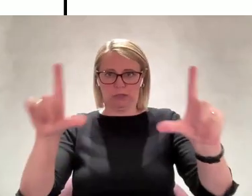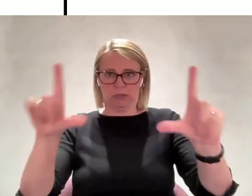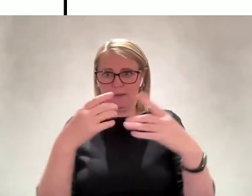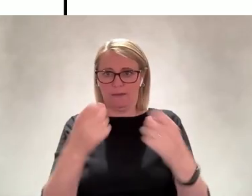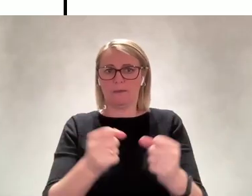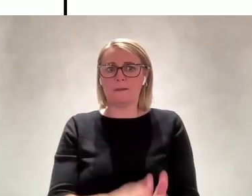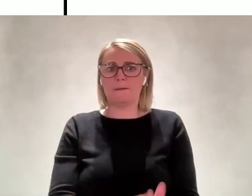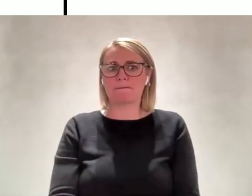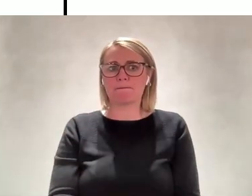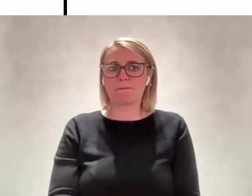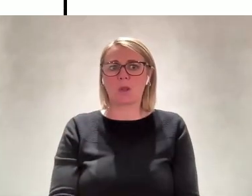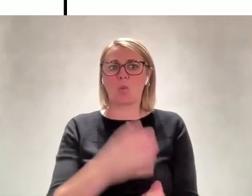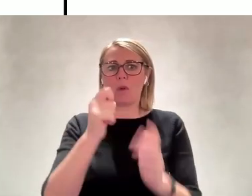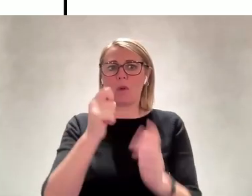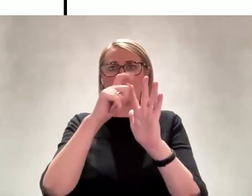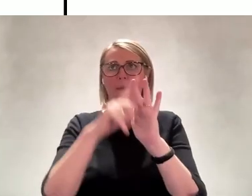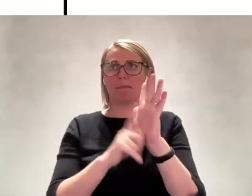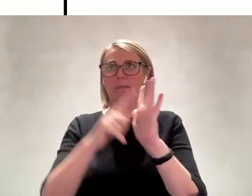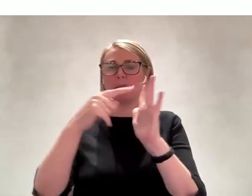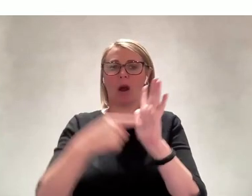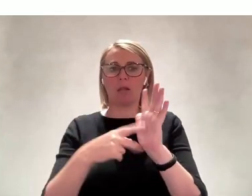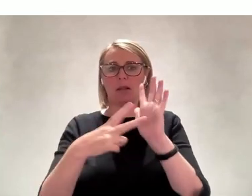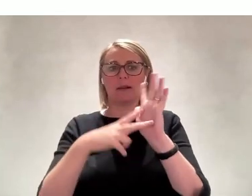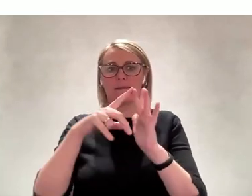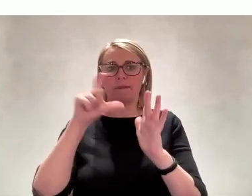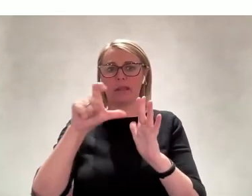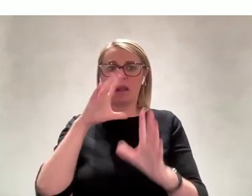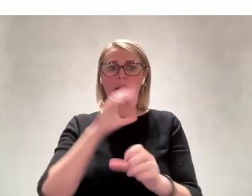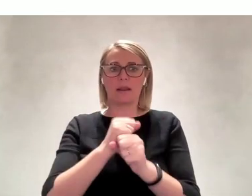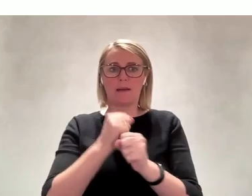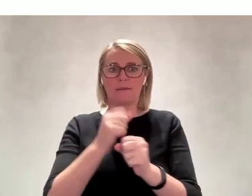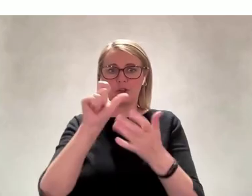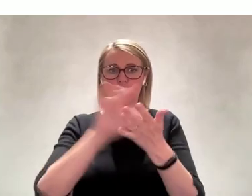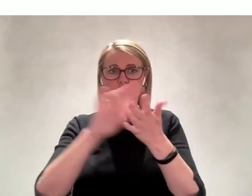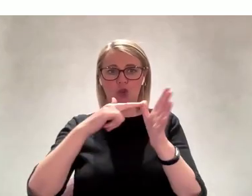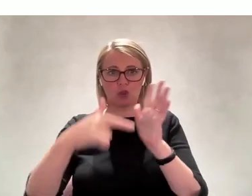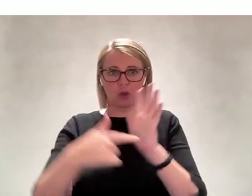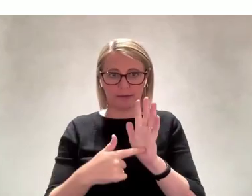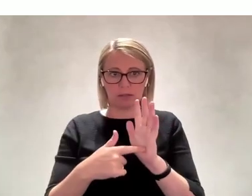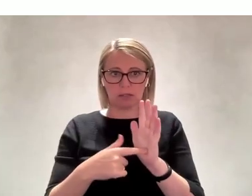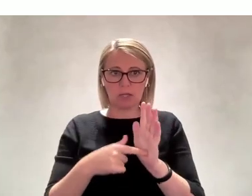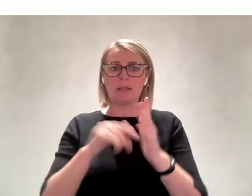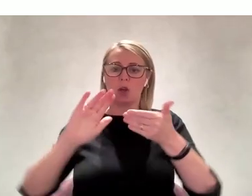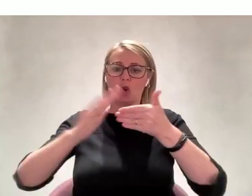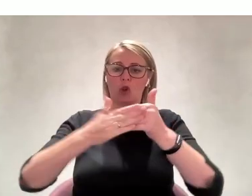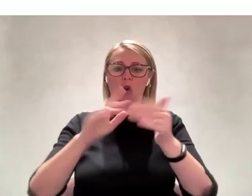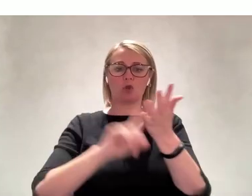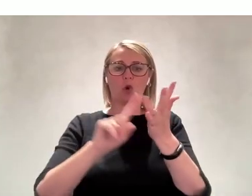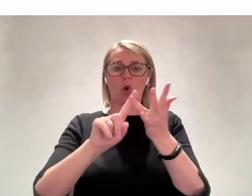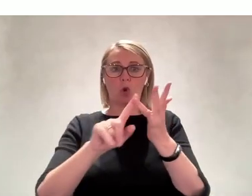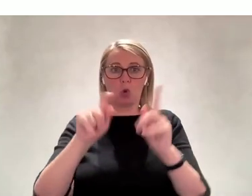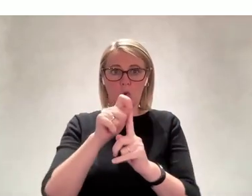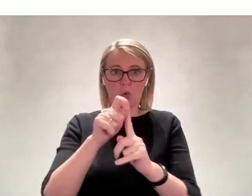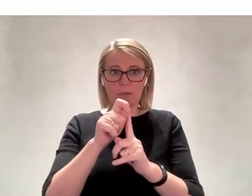We have piloted Vic Gov Chat, which is a closed-loop, secure